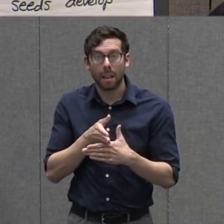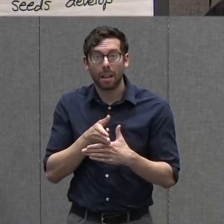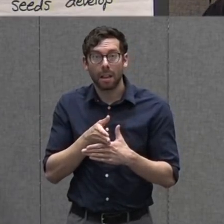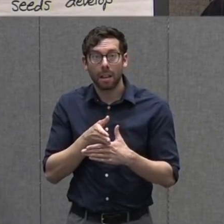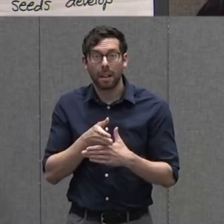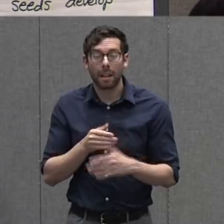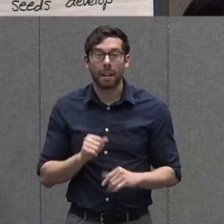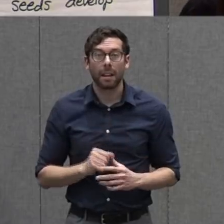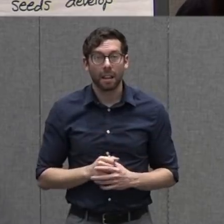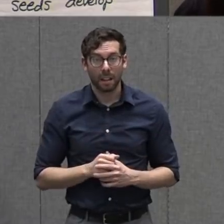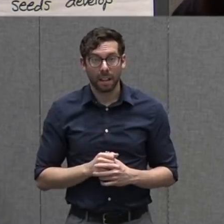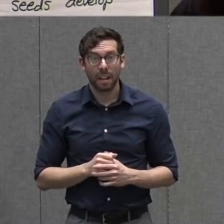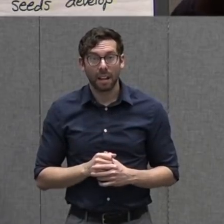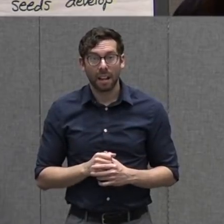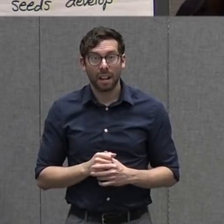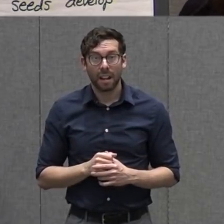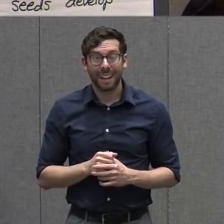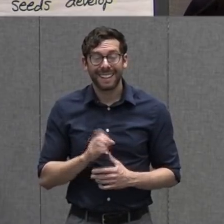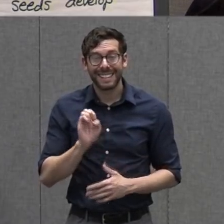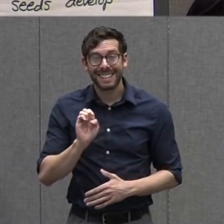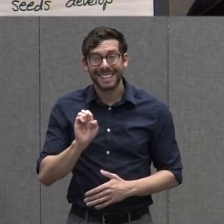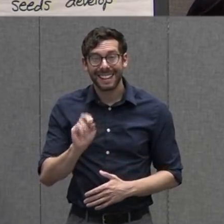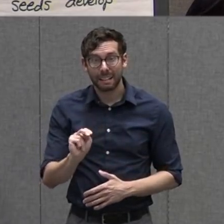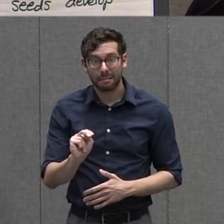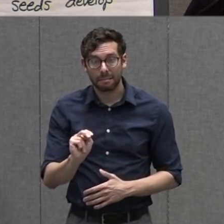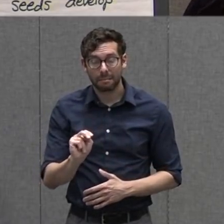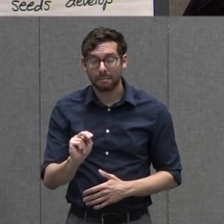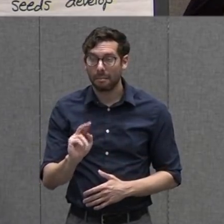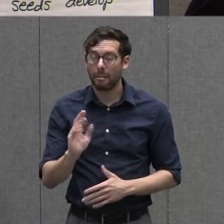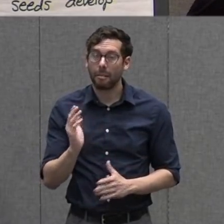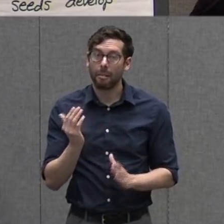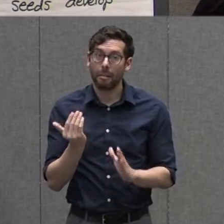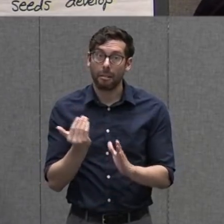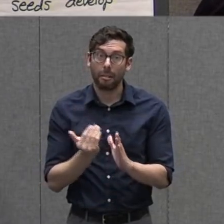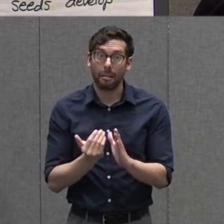I often see in at the beginning of words, too. Include.